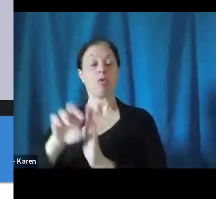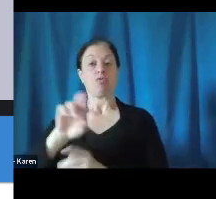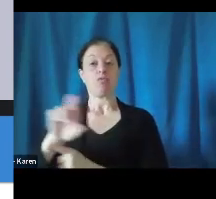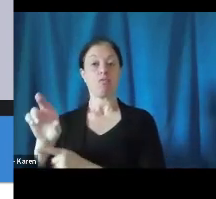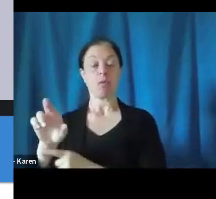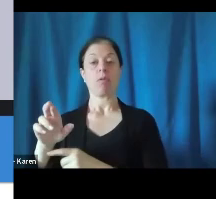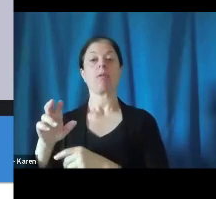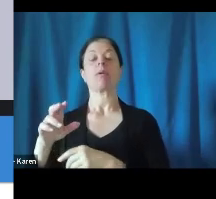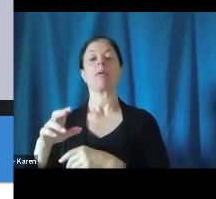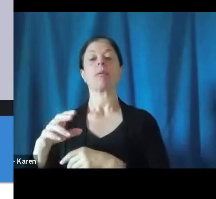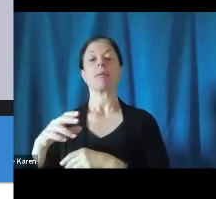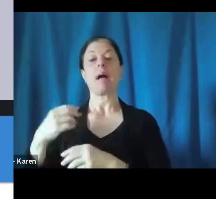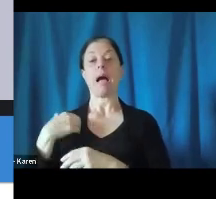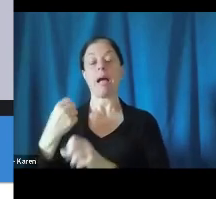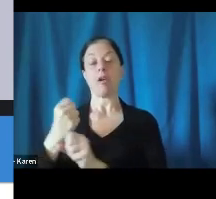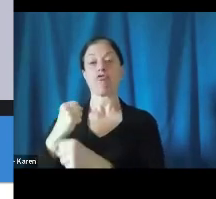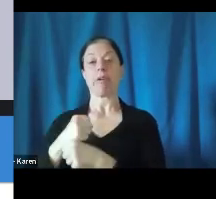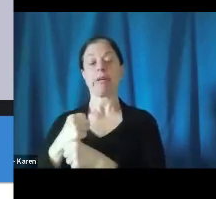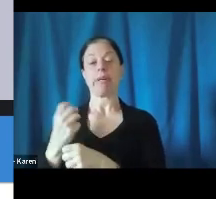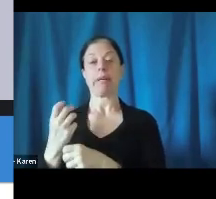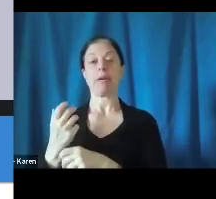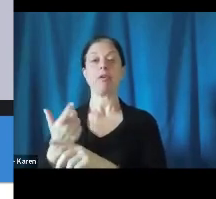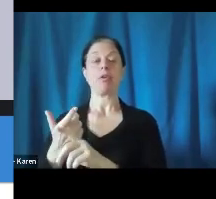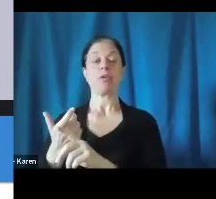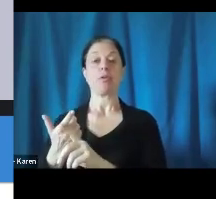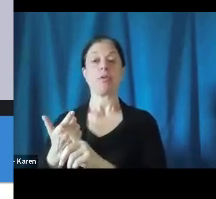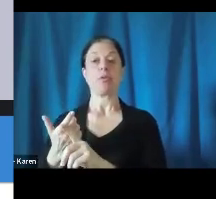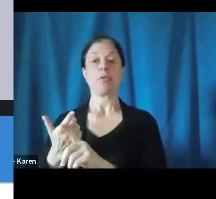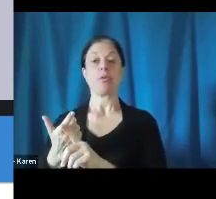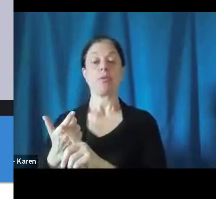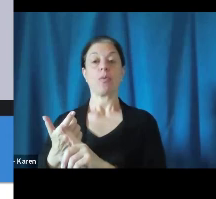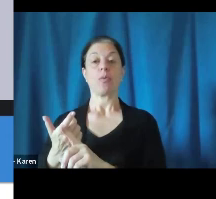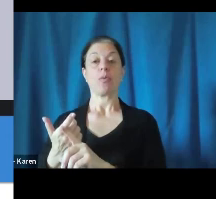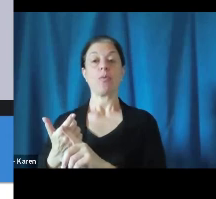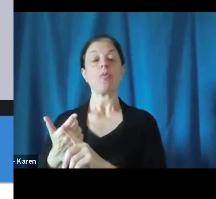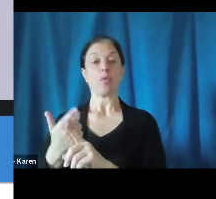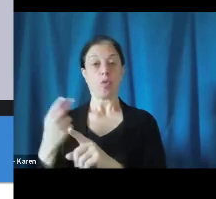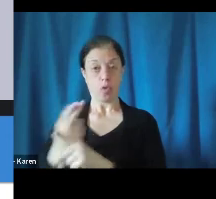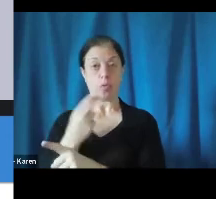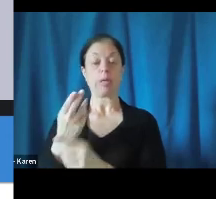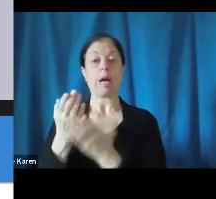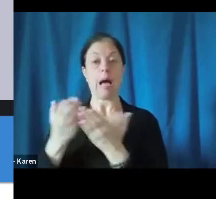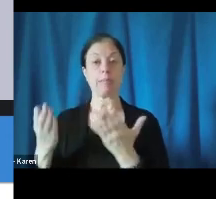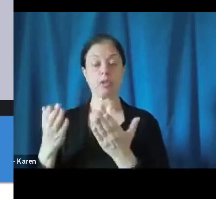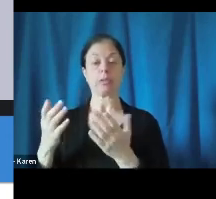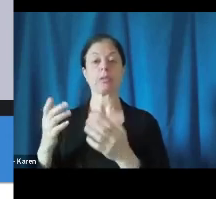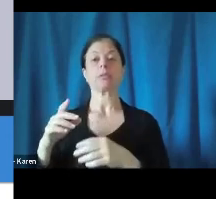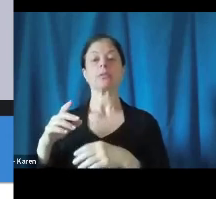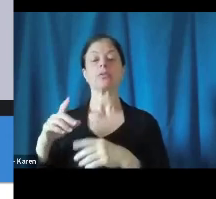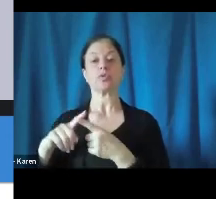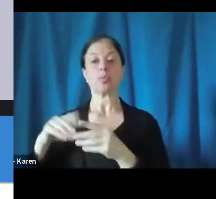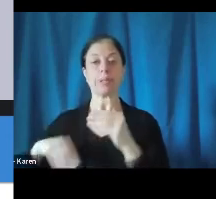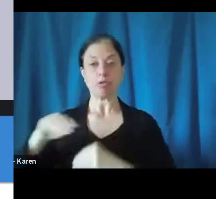was really a critique of that idea. The second photo here is a piece that I